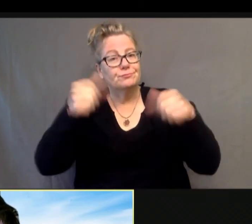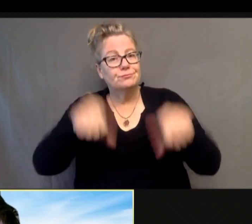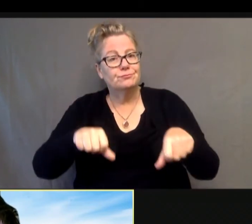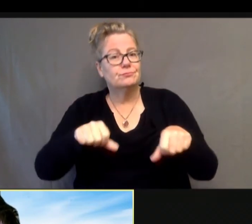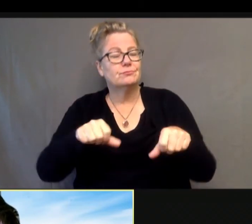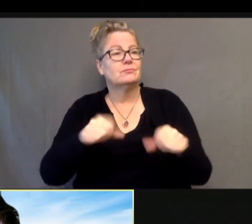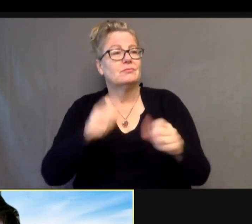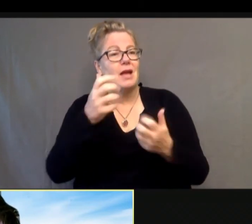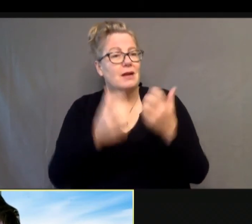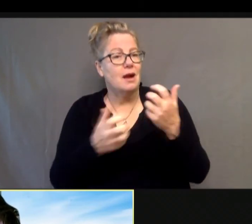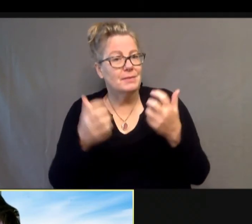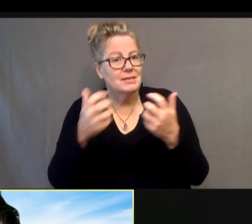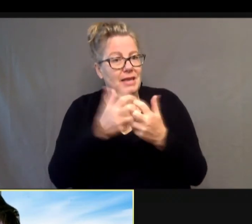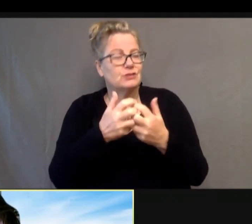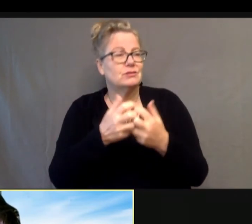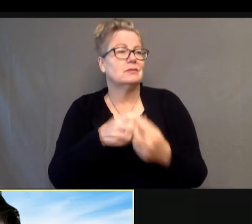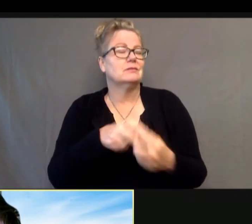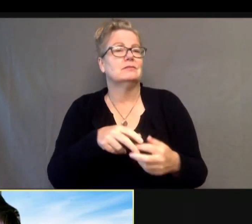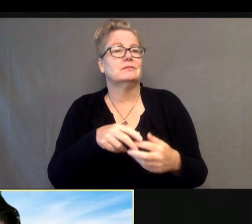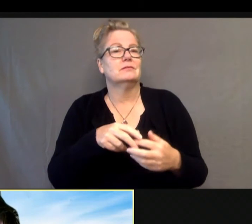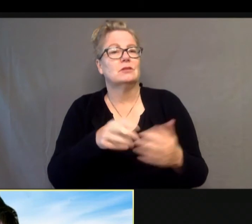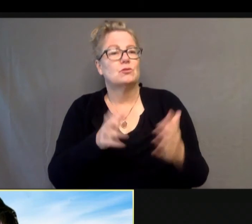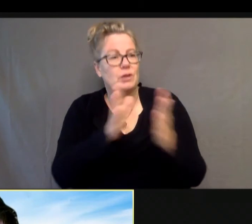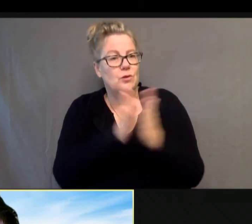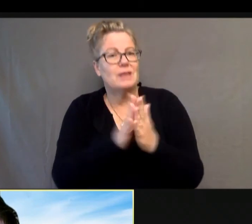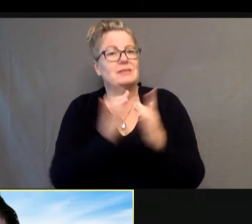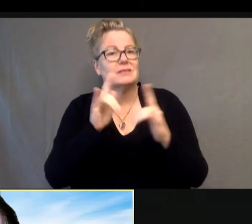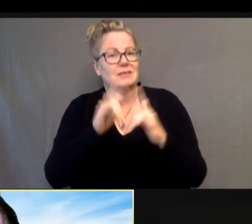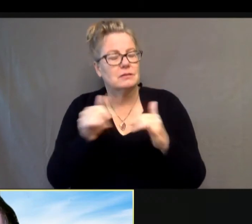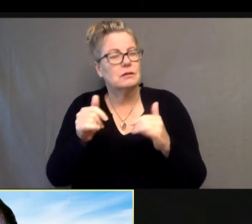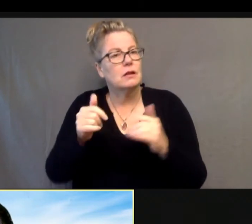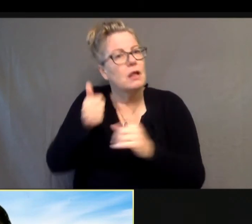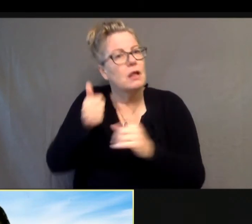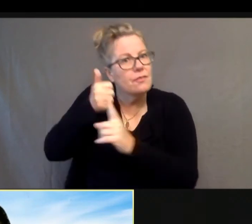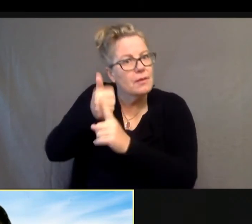for the educational institution?